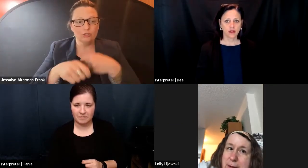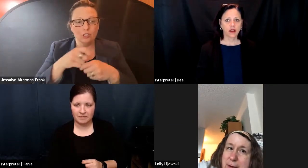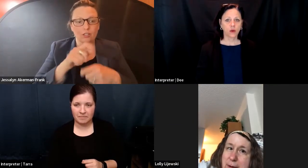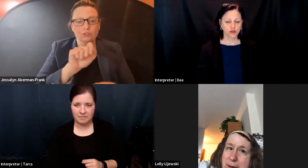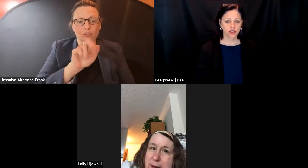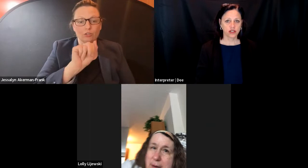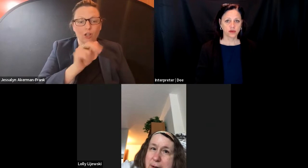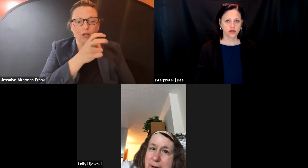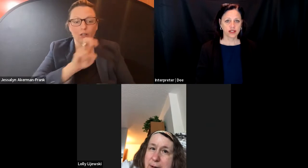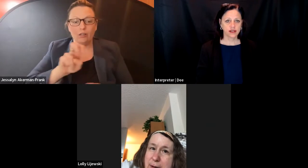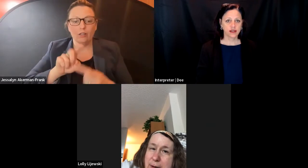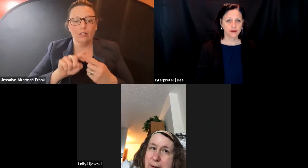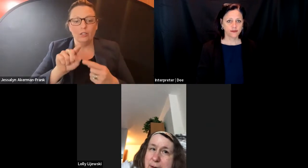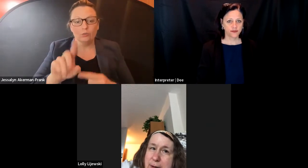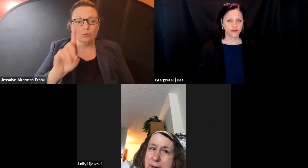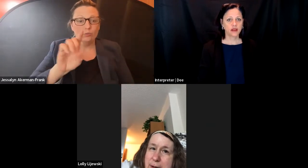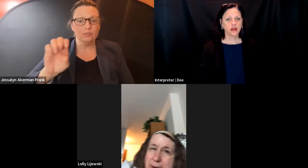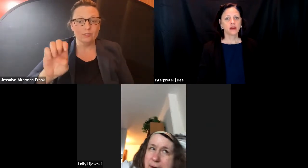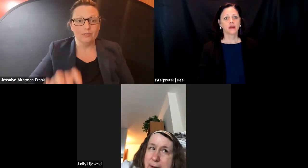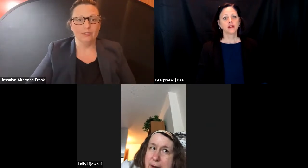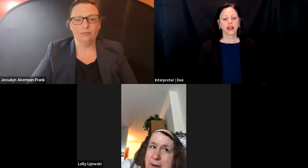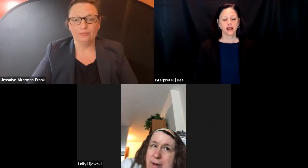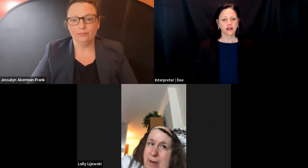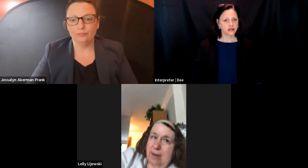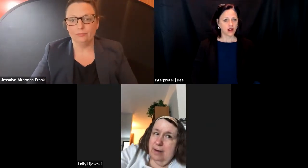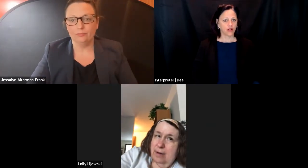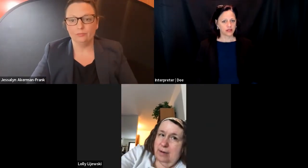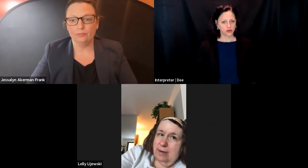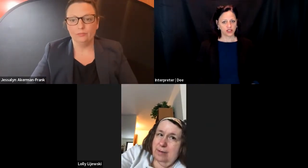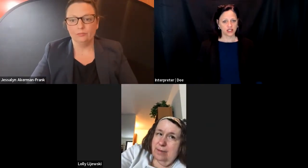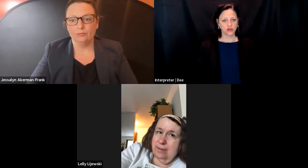Jessalyn: I'll turn Lolly off and spotlight Kaitlyn.